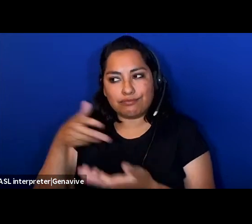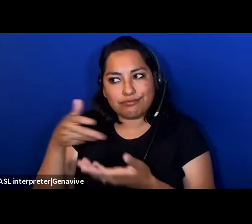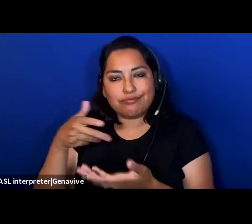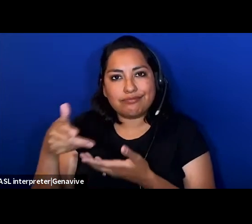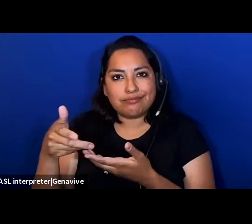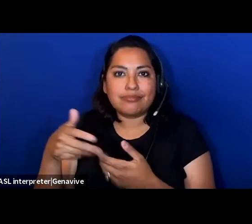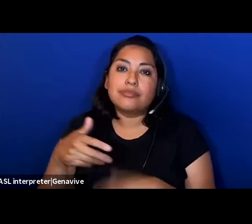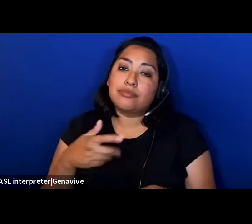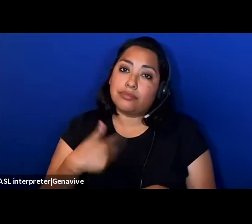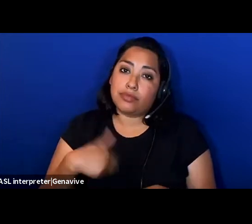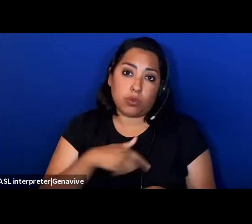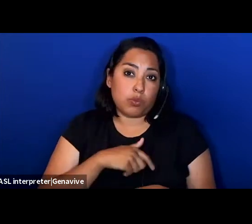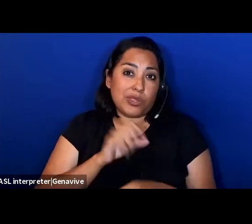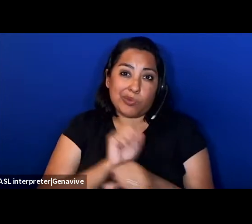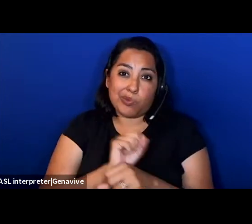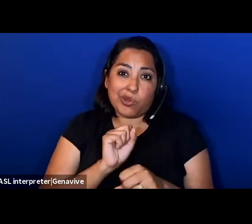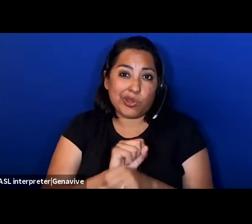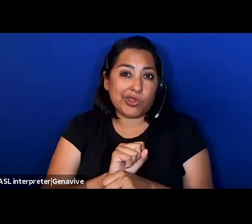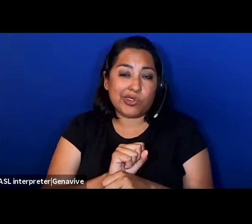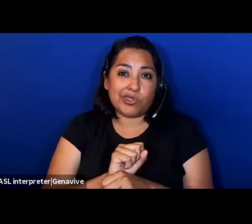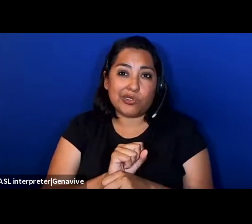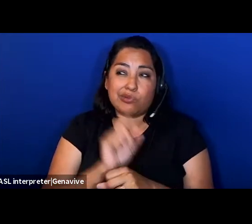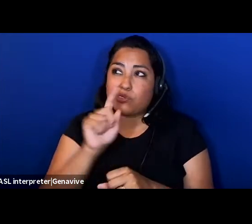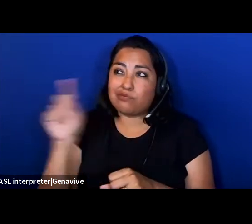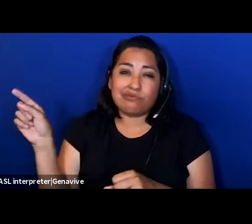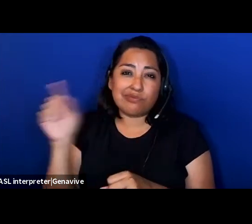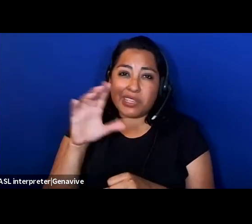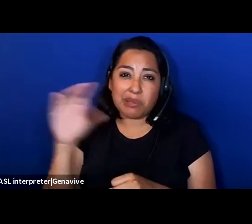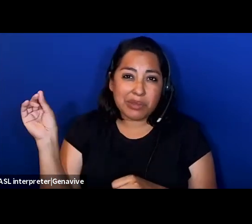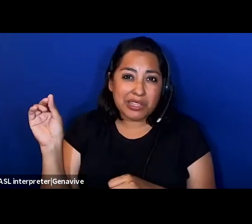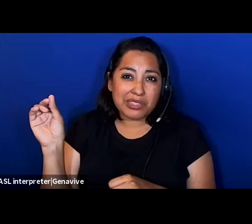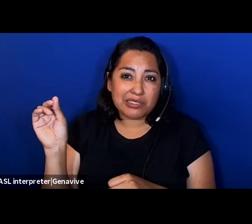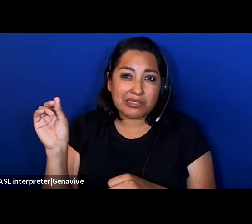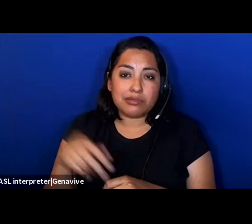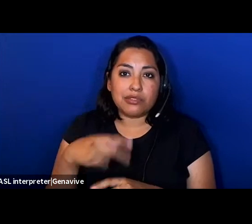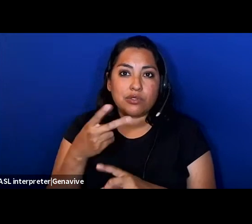We work with some companies where for two months leading up to performance reviews